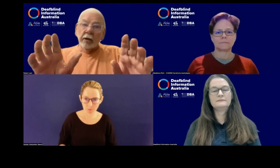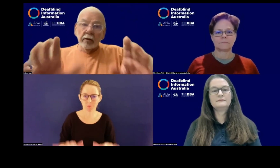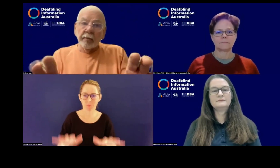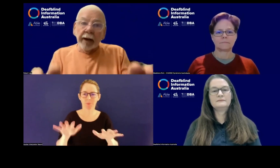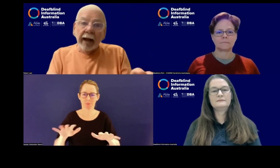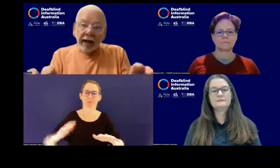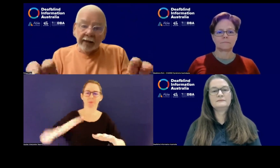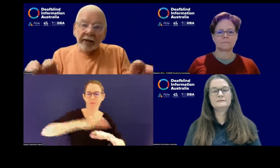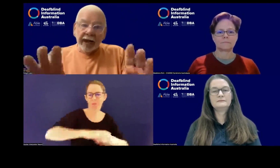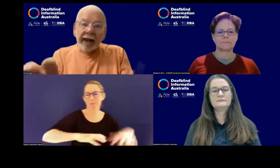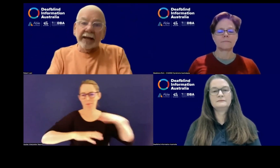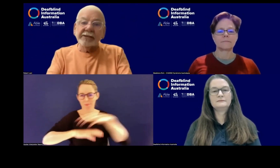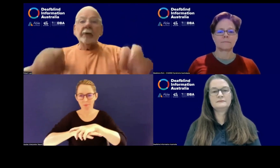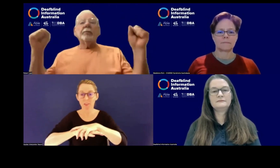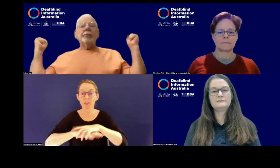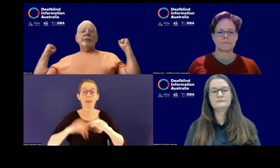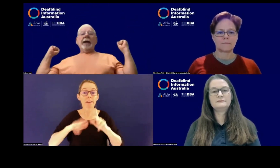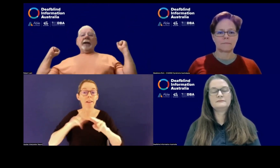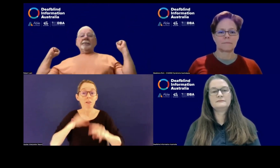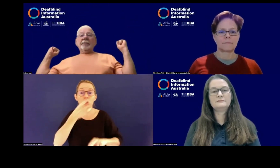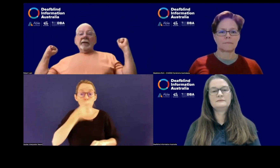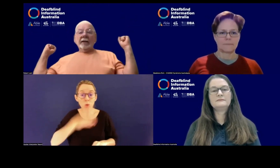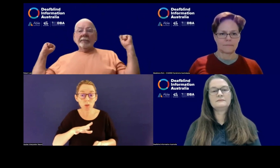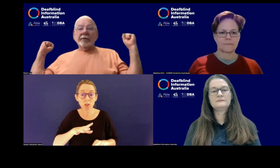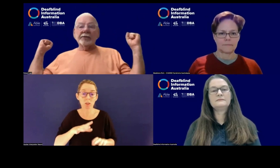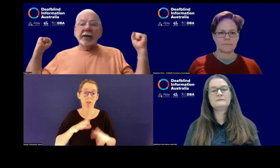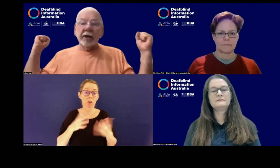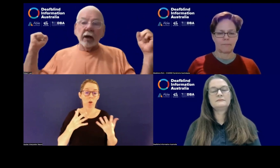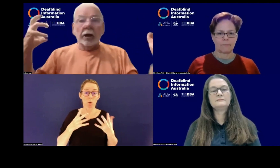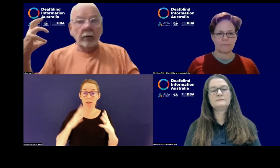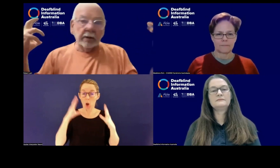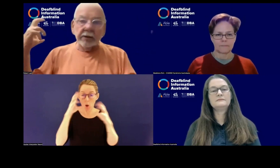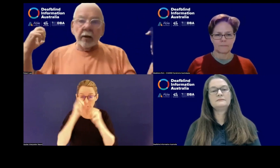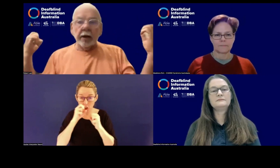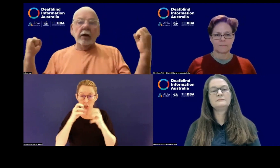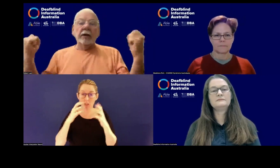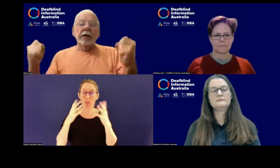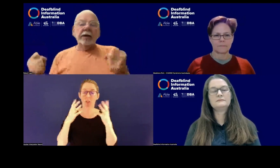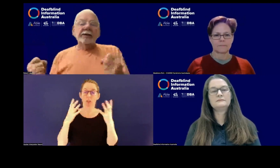are blind, their hands, they will pull back because they don't know what's going on.